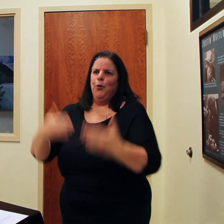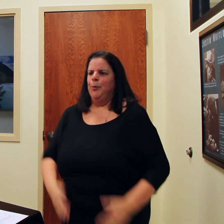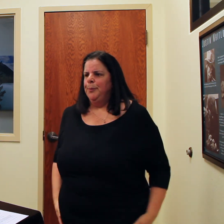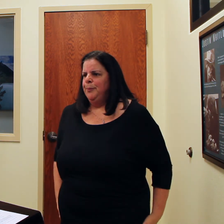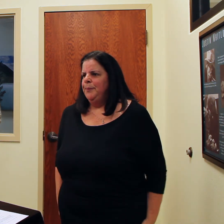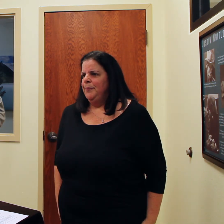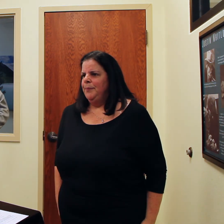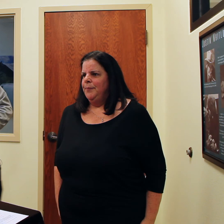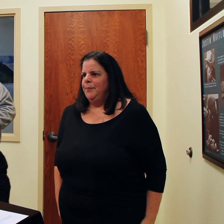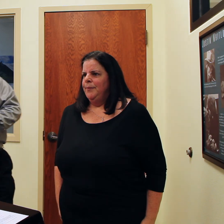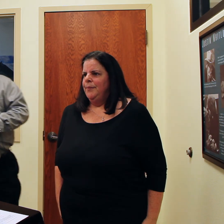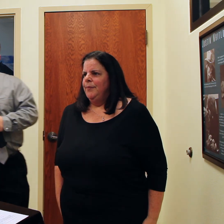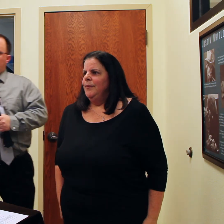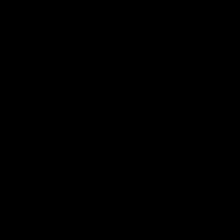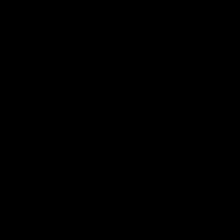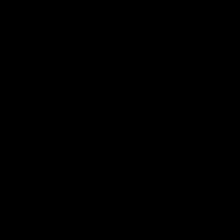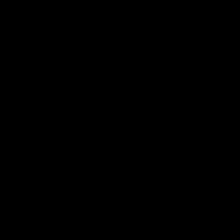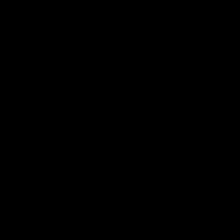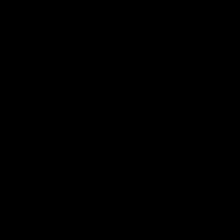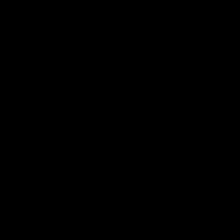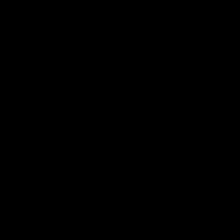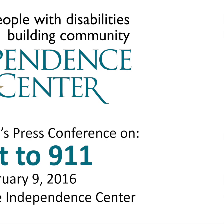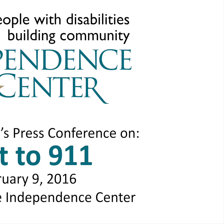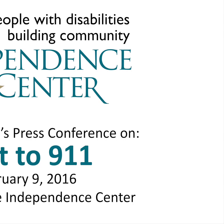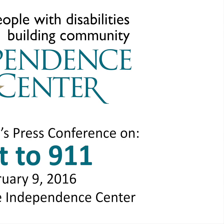(everyone applauding)